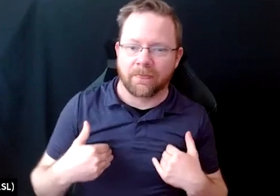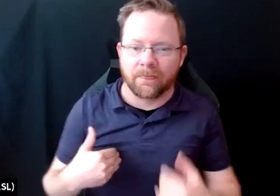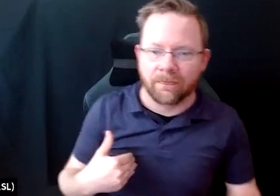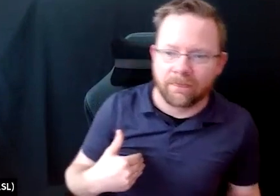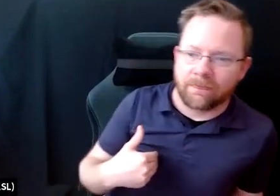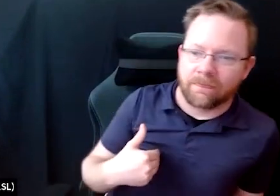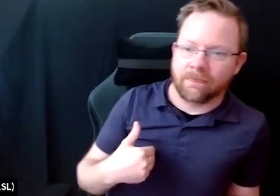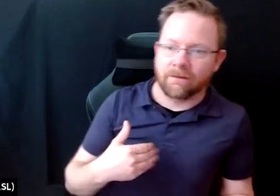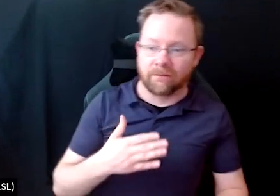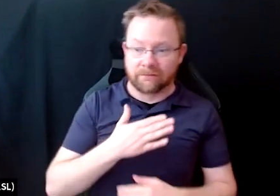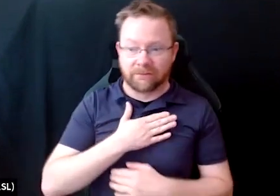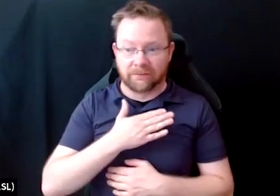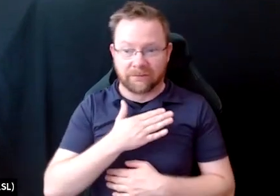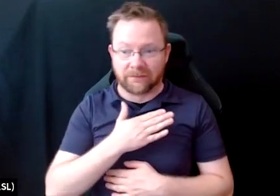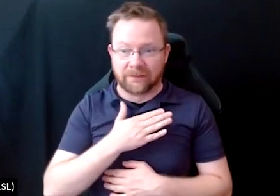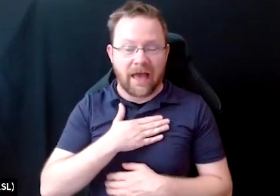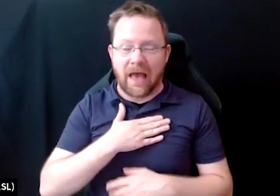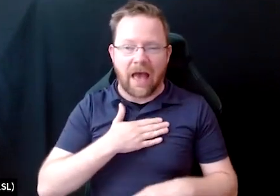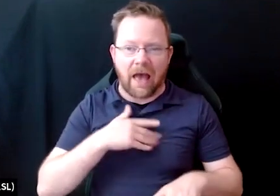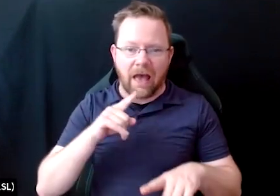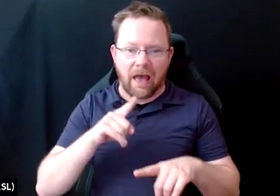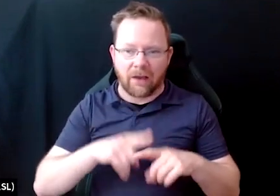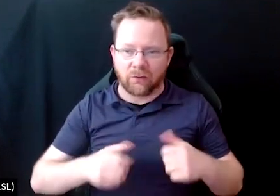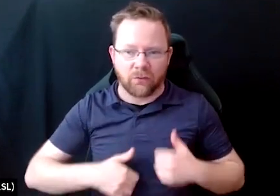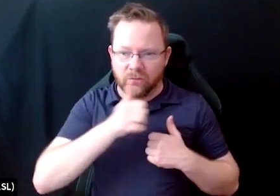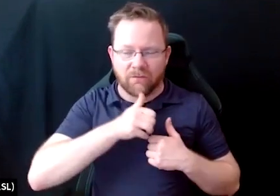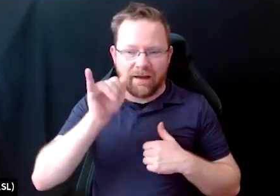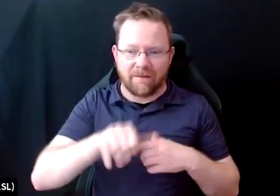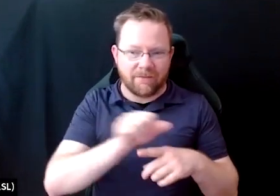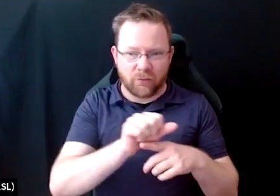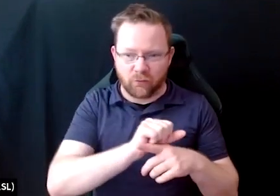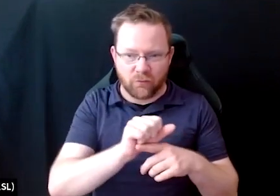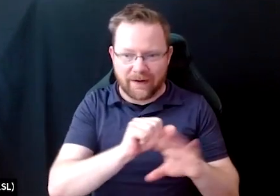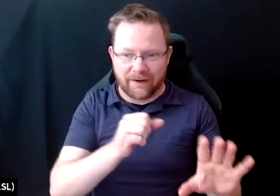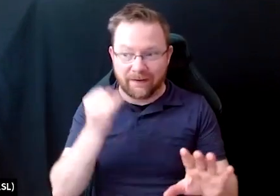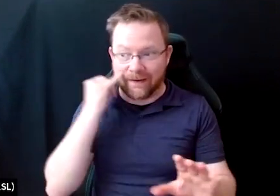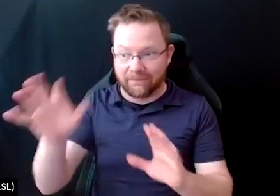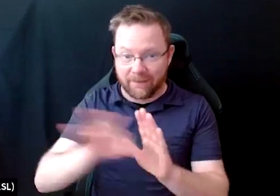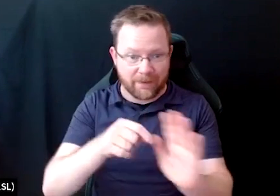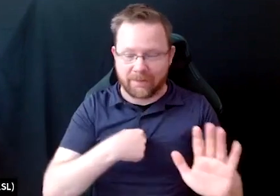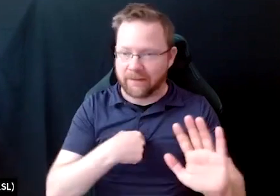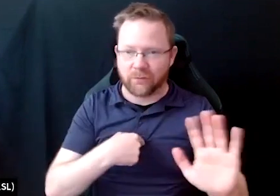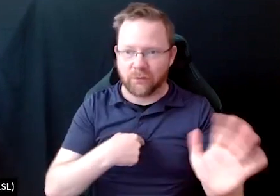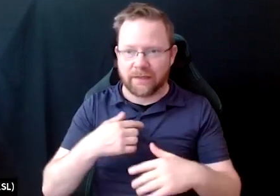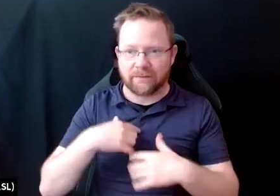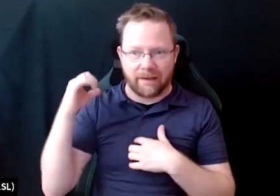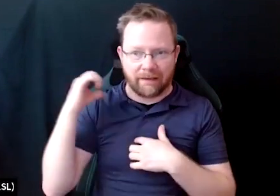I would not have survived the rigors of this kind of training had I been chosen as a parastronaut candidate.